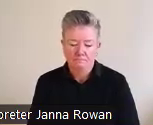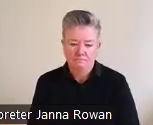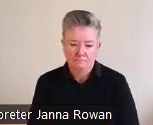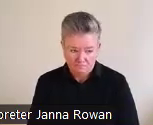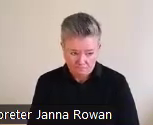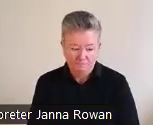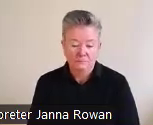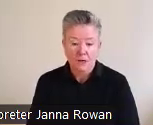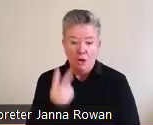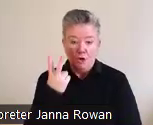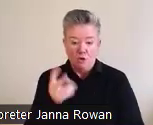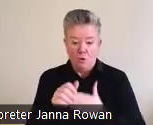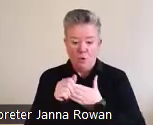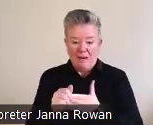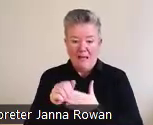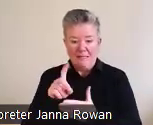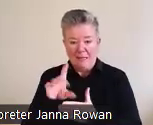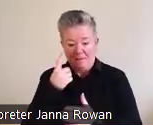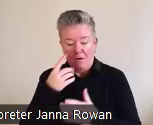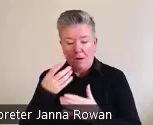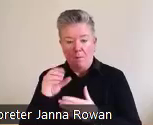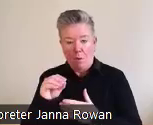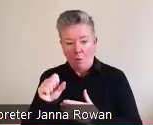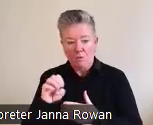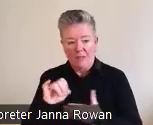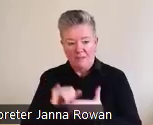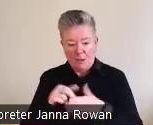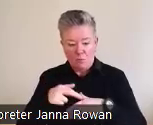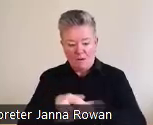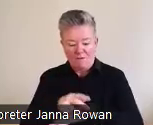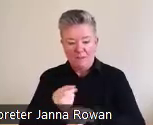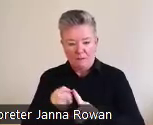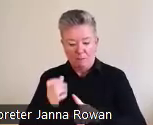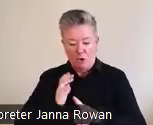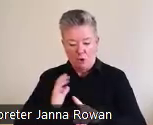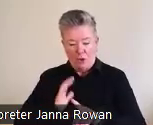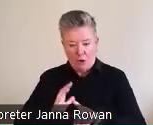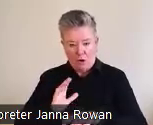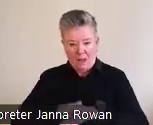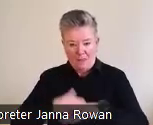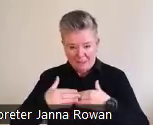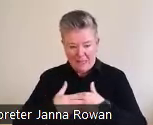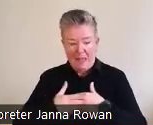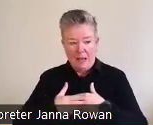The two guidance documents from Office of Special Ed that were referenced earlier on the slide offer this